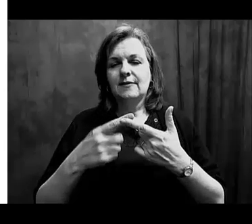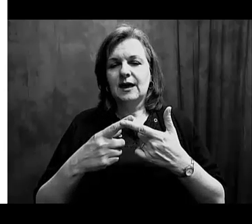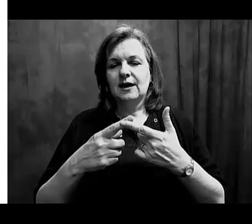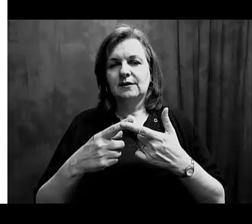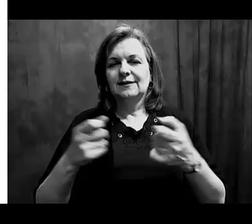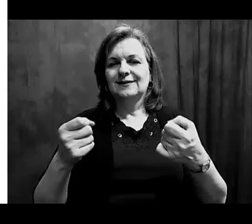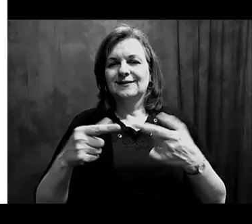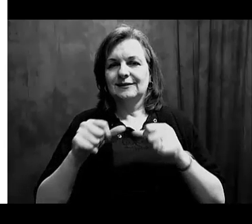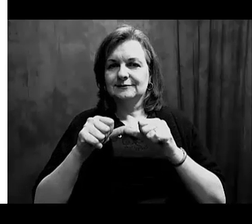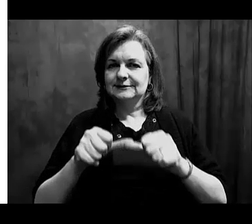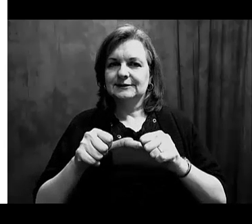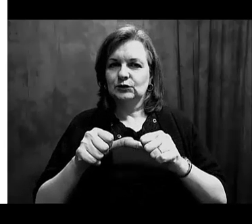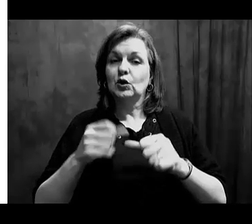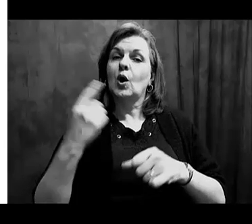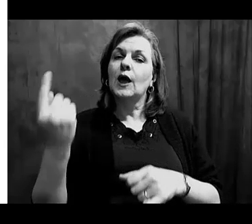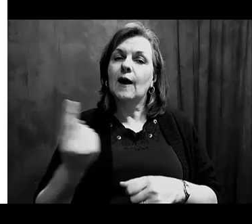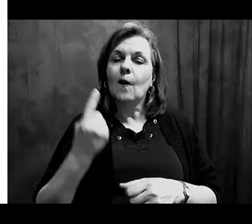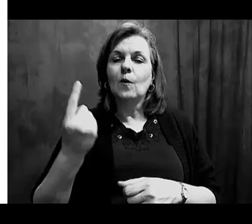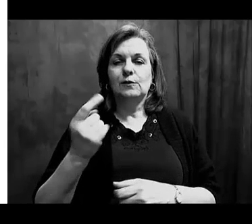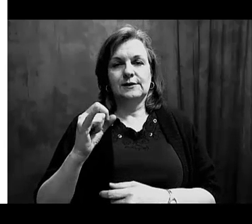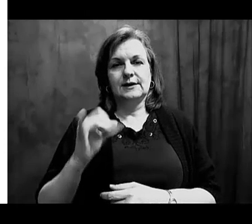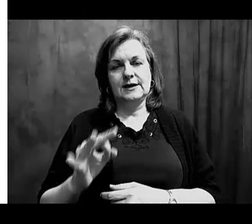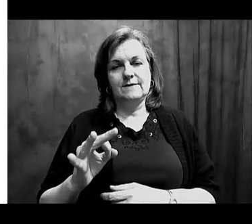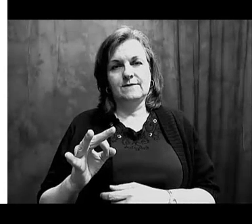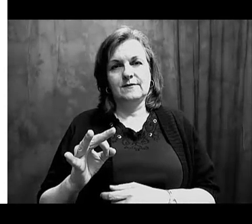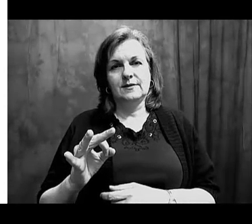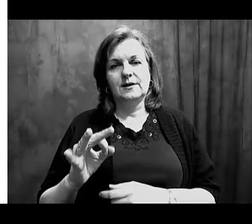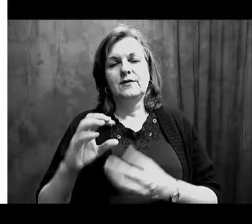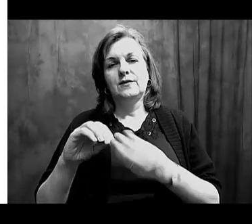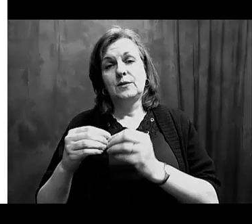the excitatory is greater than the inhibitory